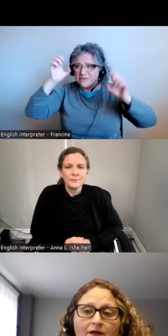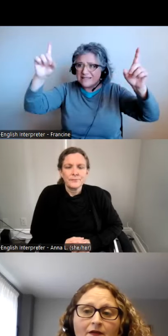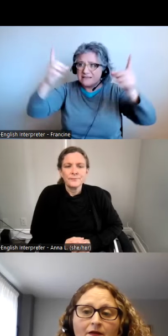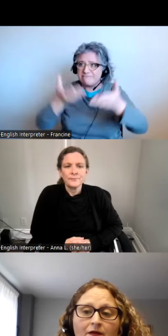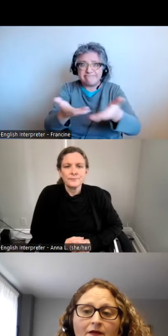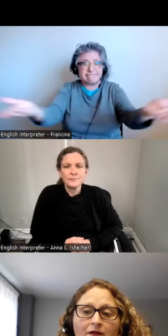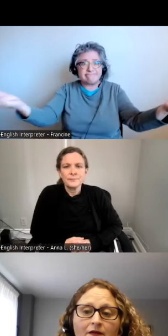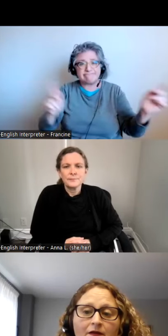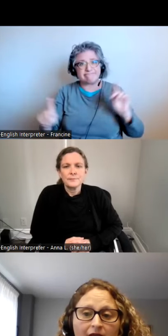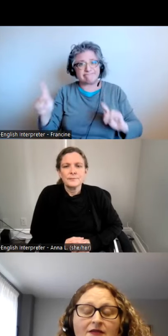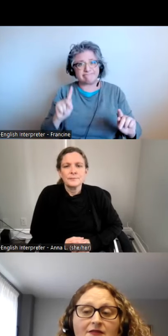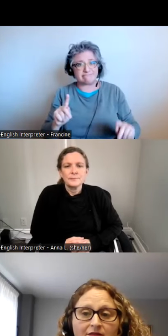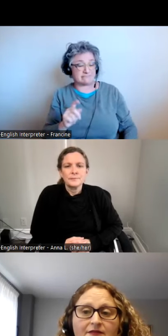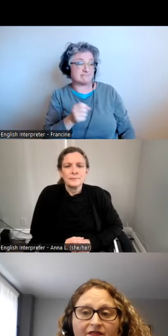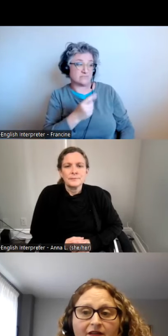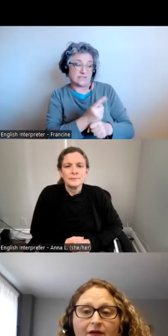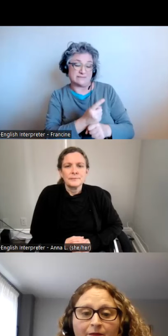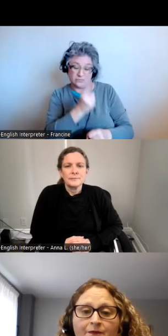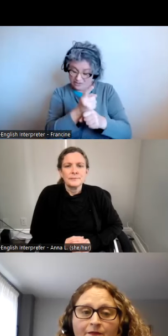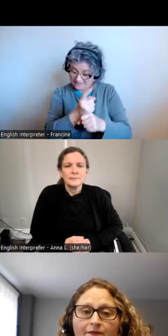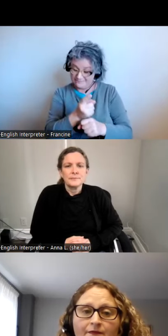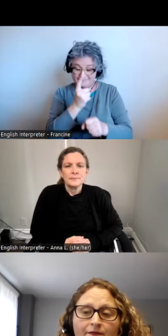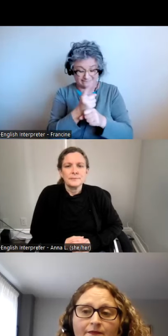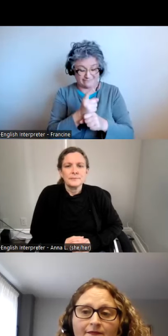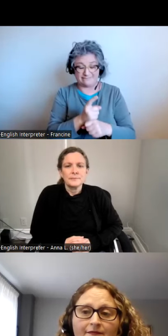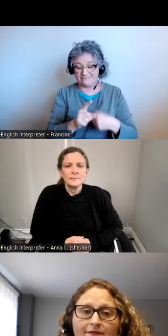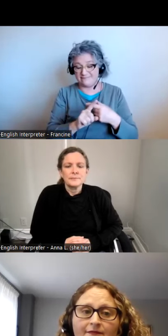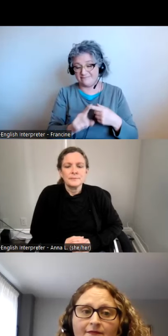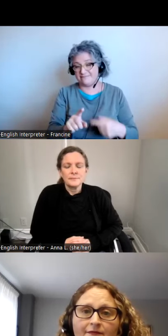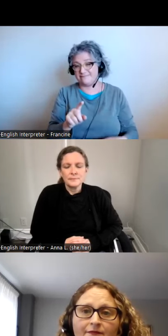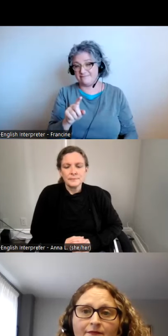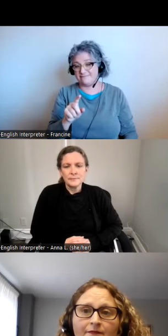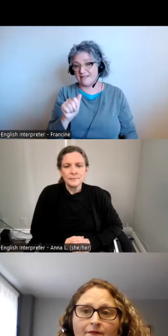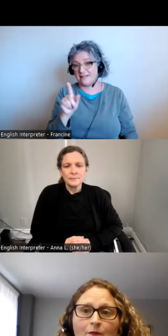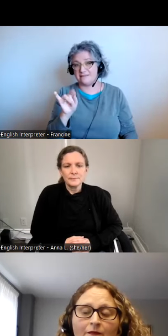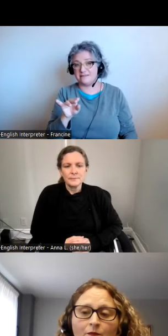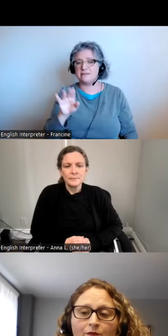need that broader reach to help educate peopl